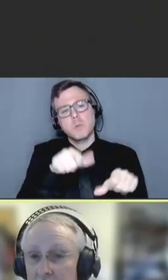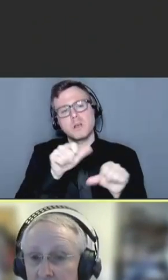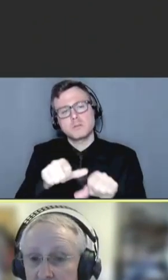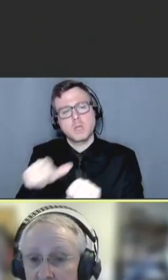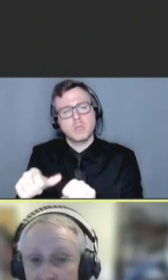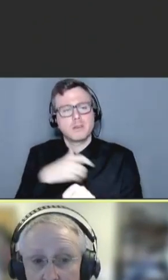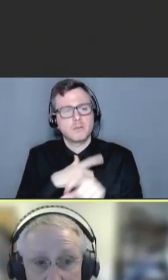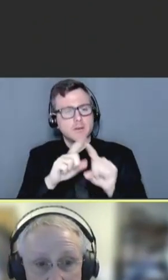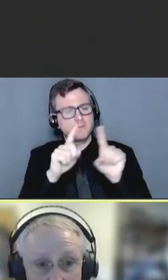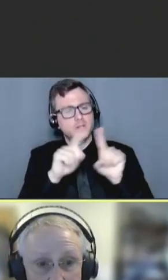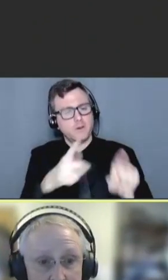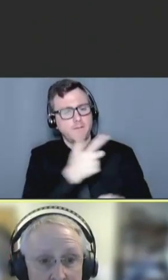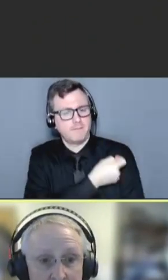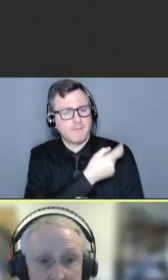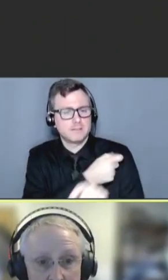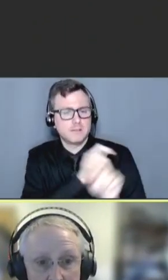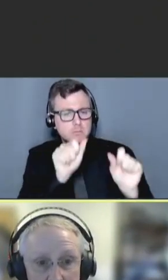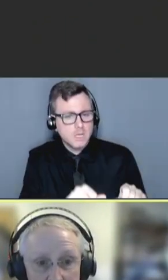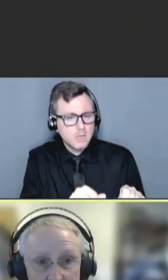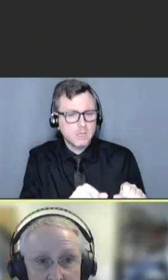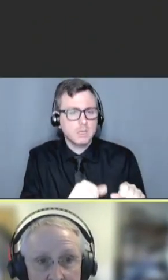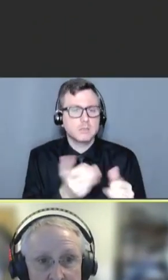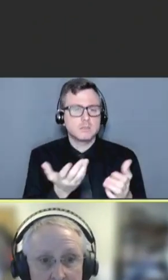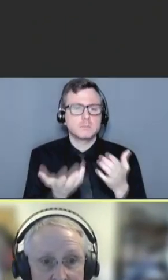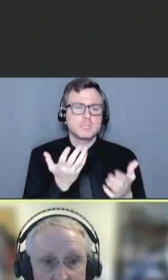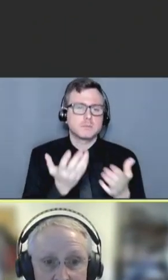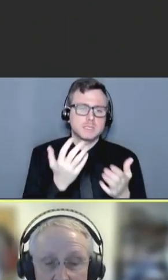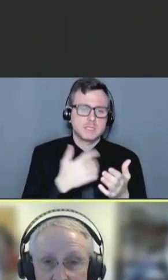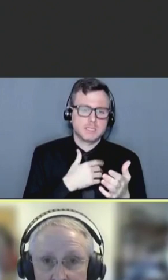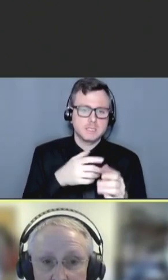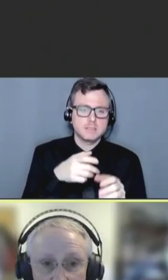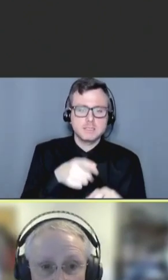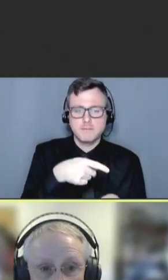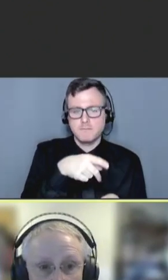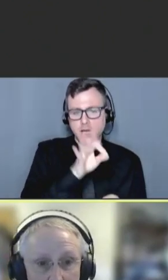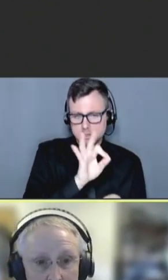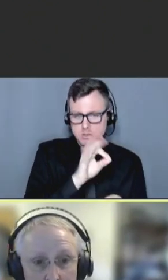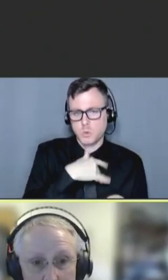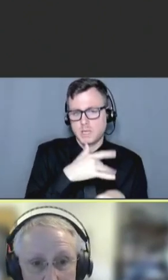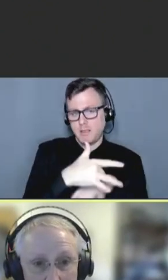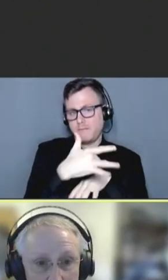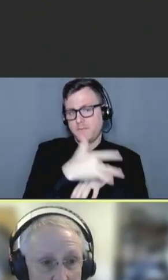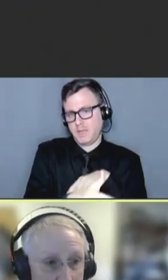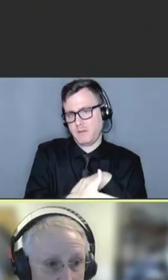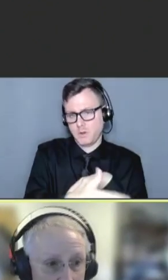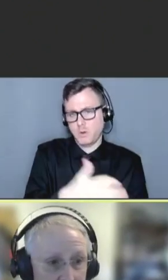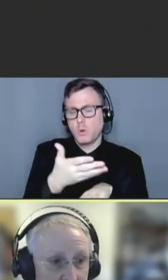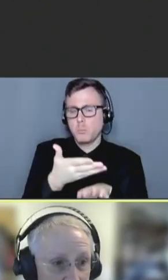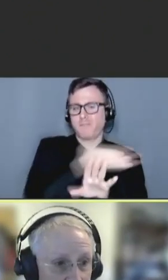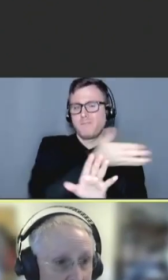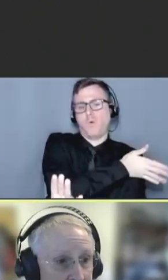some of these data, as the Pfizer bivalent vaccine was available well prior to the Moderna vaccine.